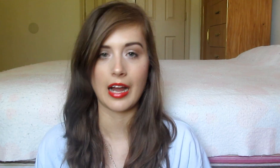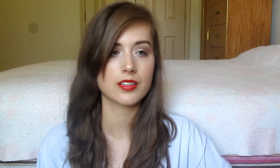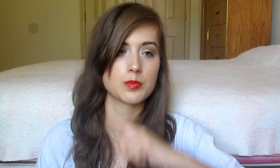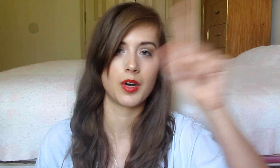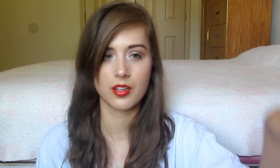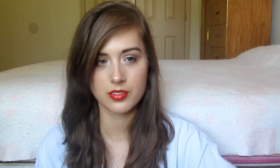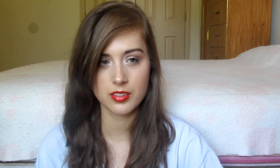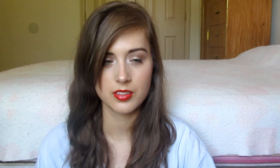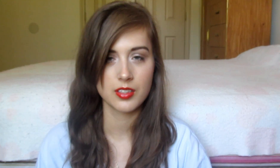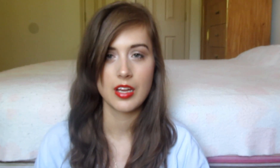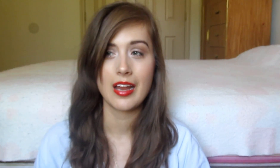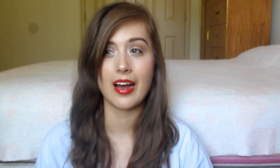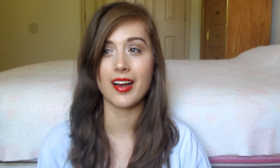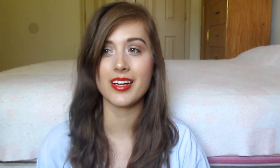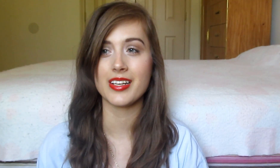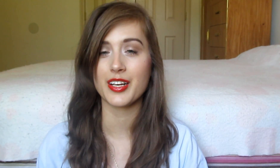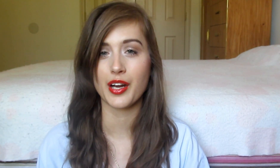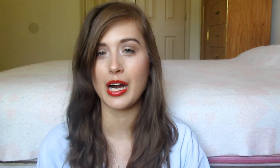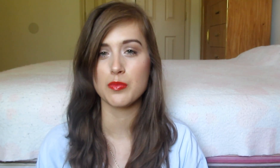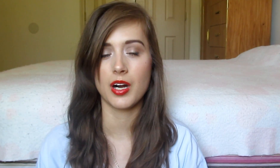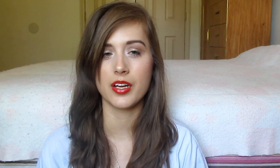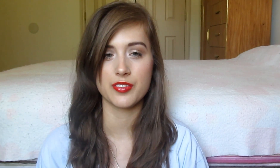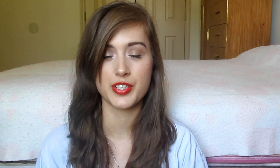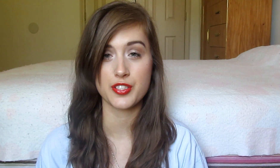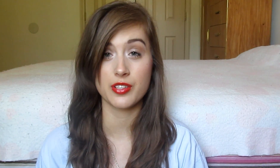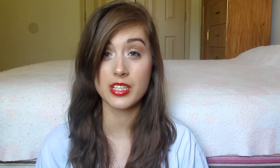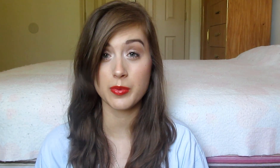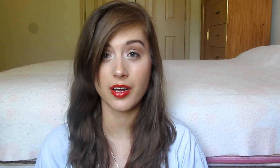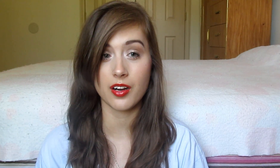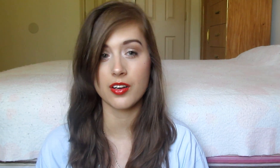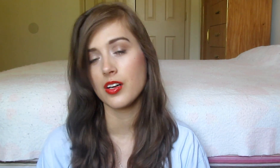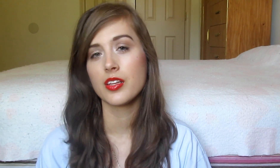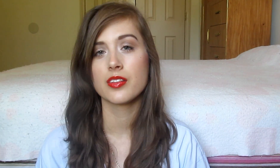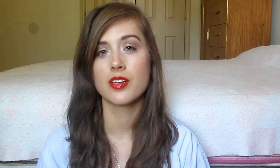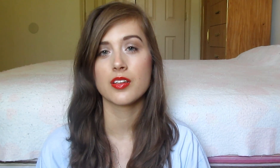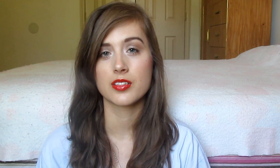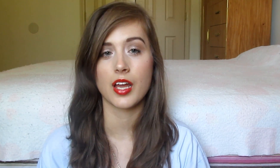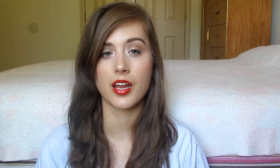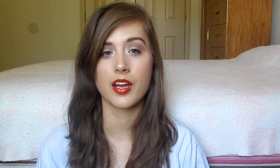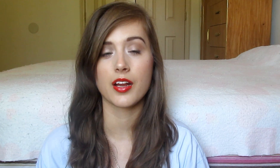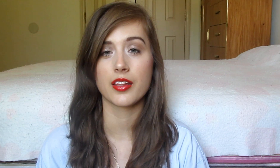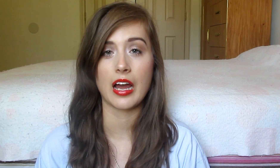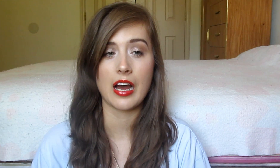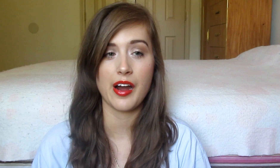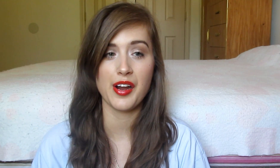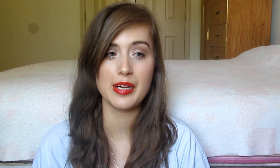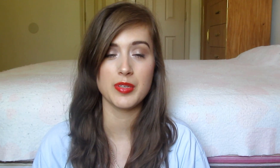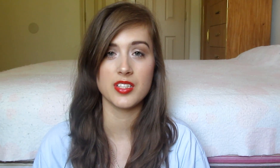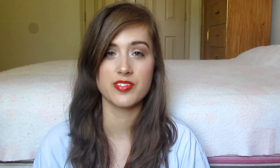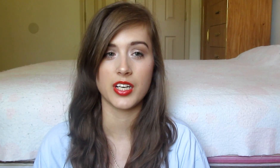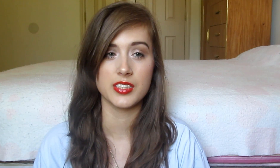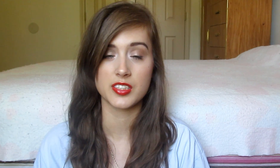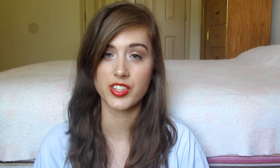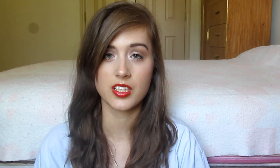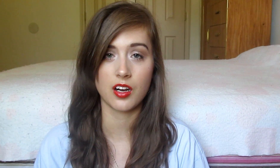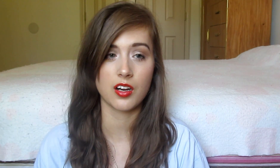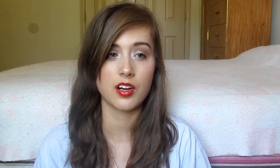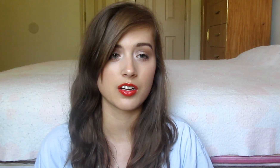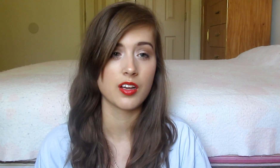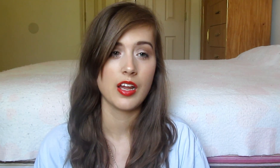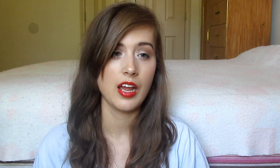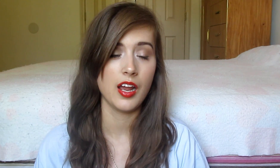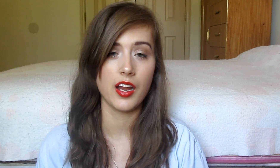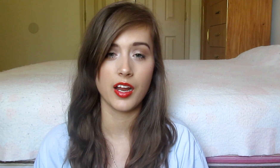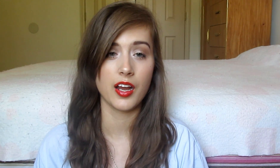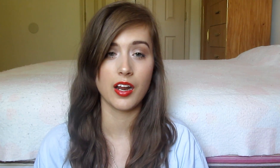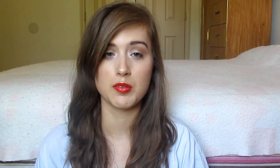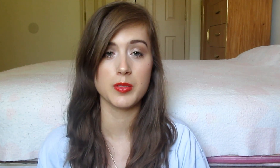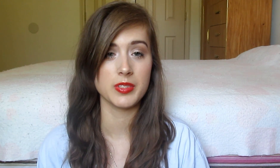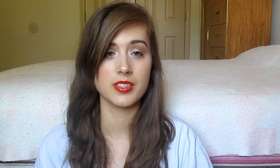Last month, I got my official e-mail saying that I am invited to VidCon and I’m gonna